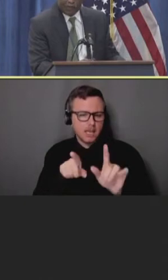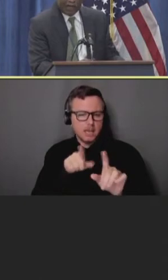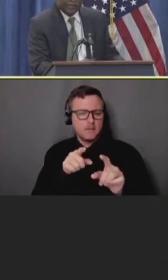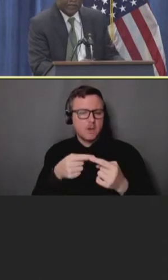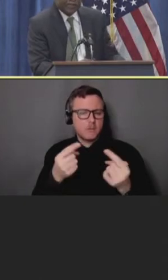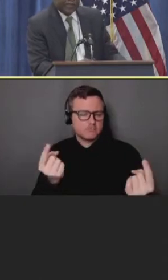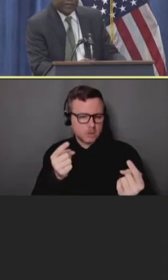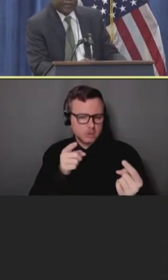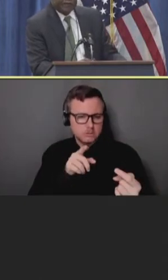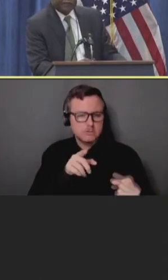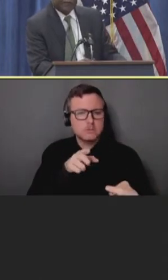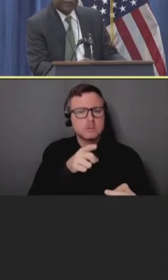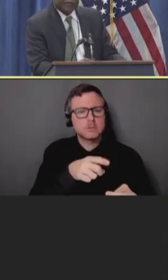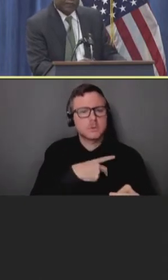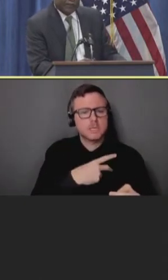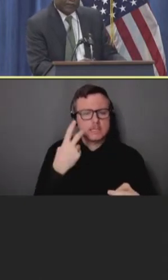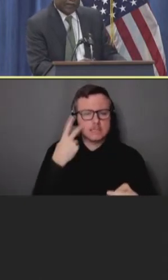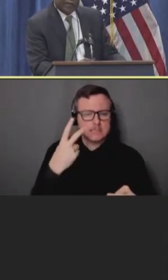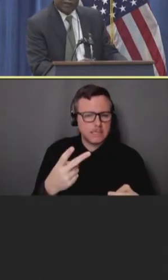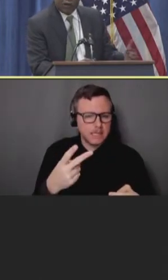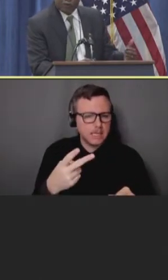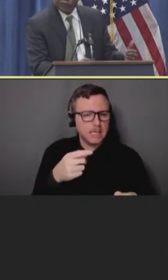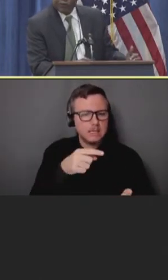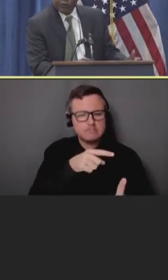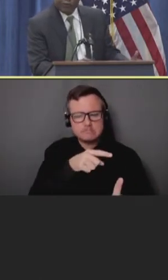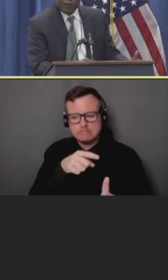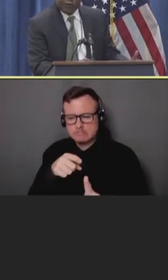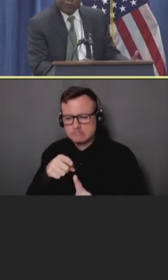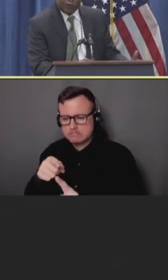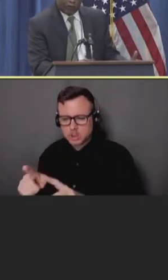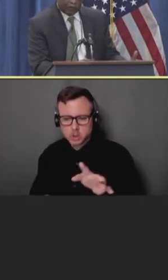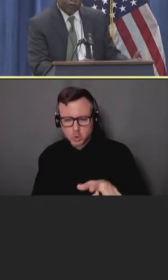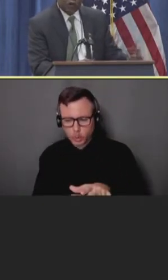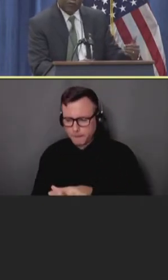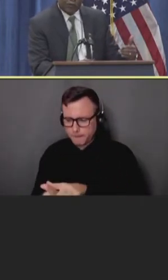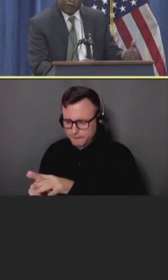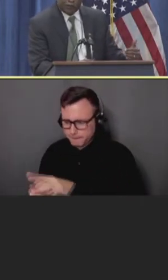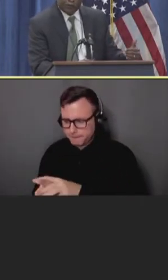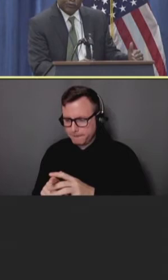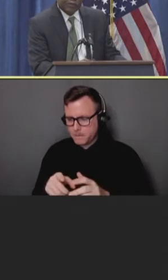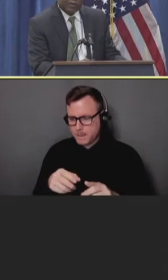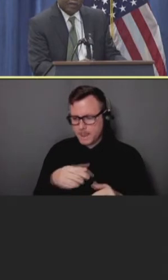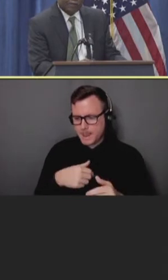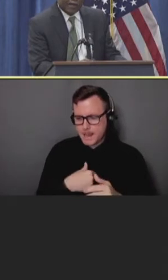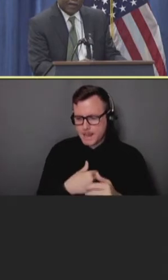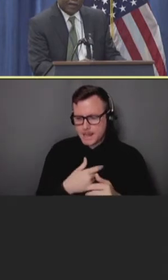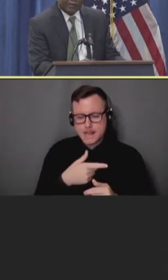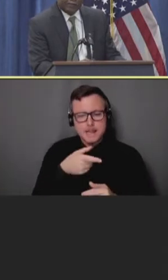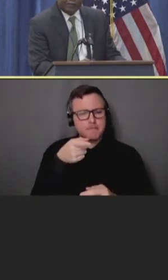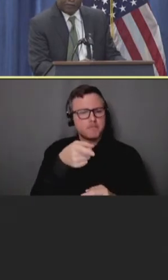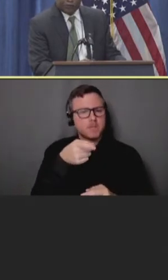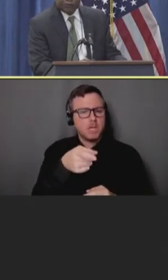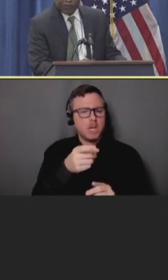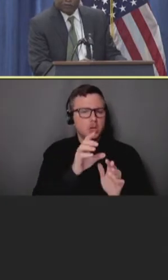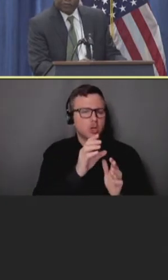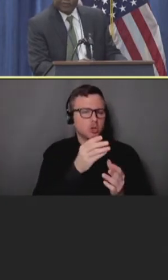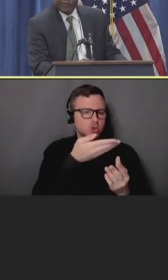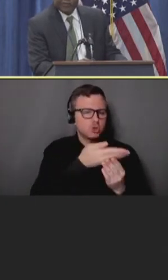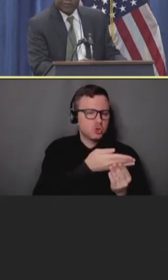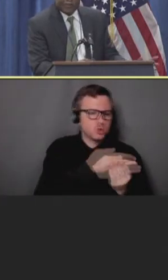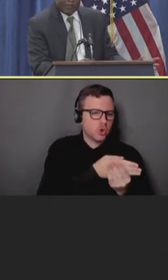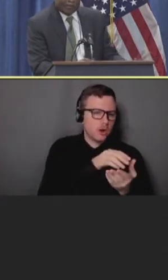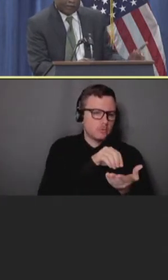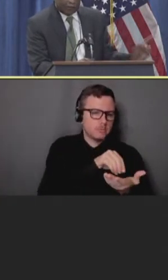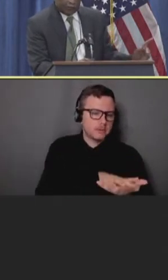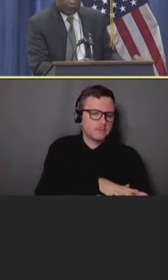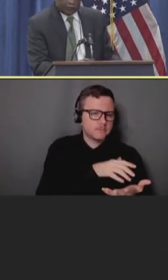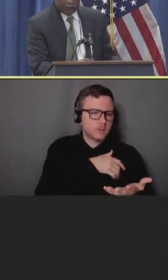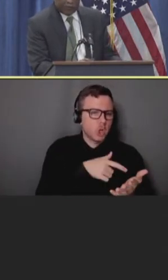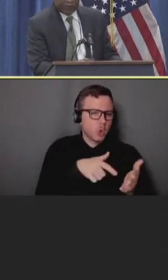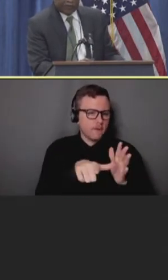rise in any of them. And also there were chart reviews by medical specialists of the respected